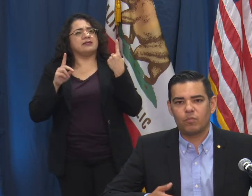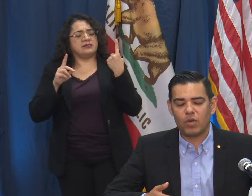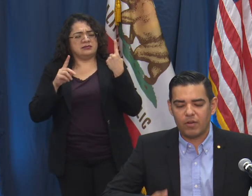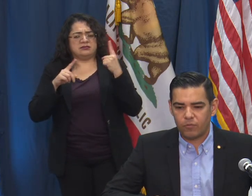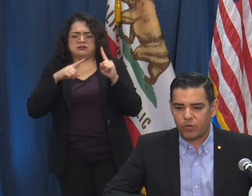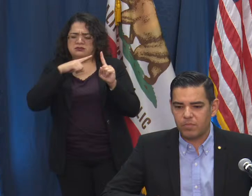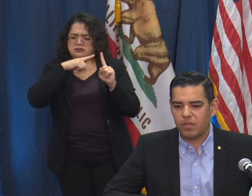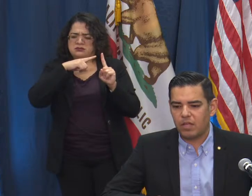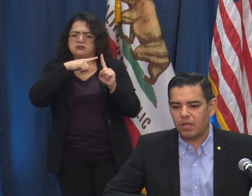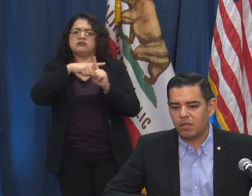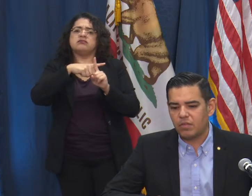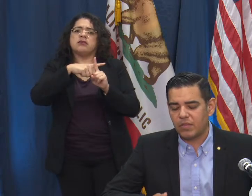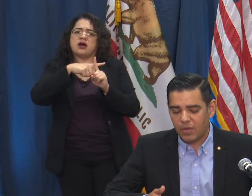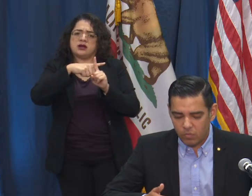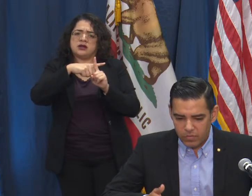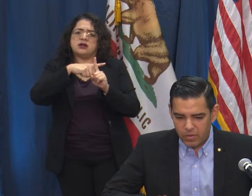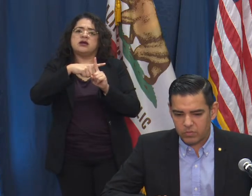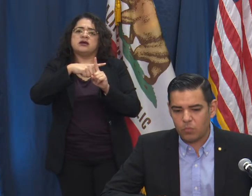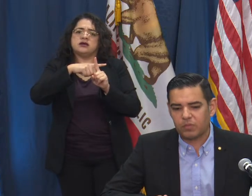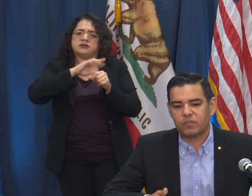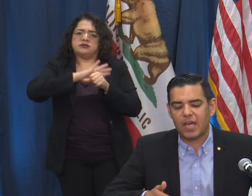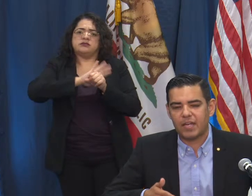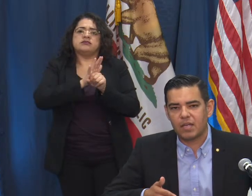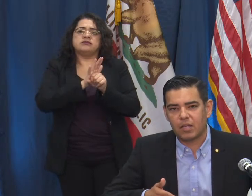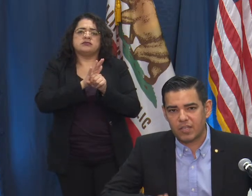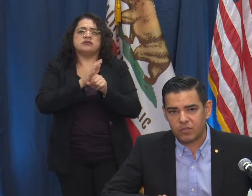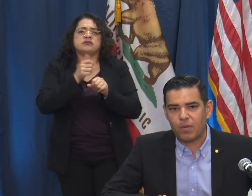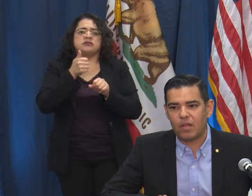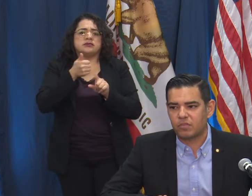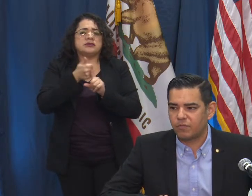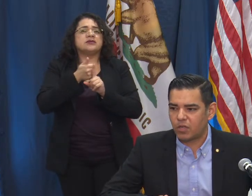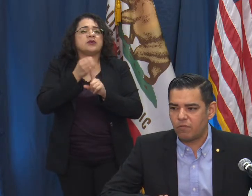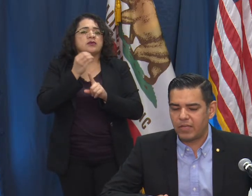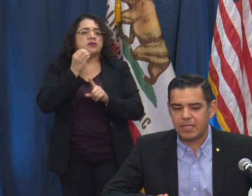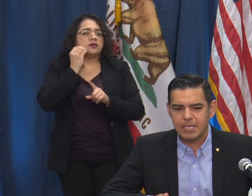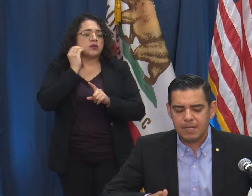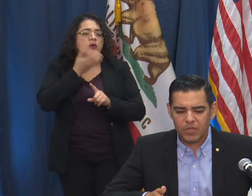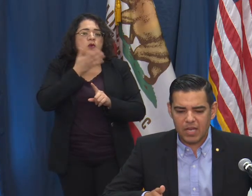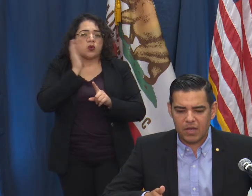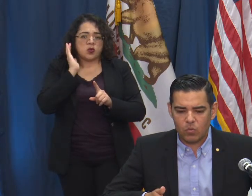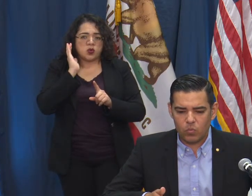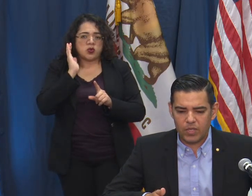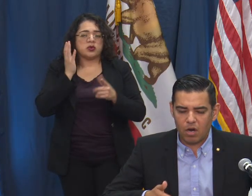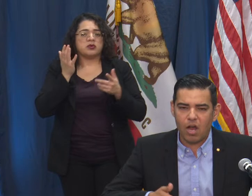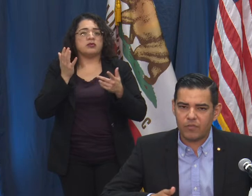that was homeless that tested positive for COVID-19. We are obviously